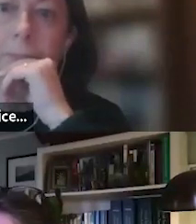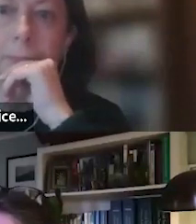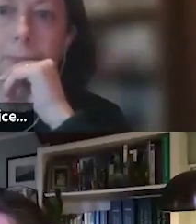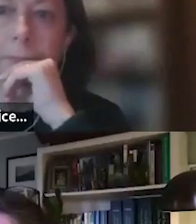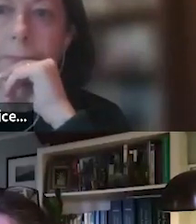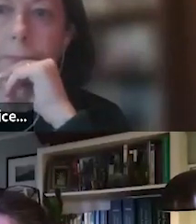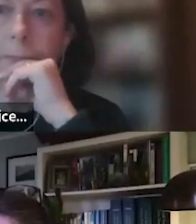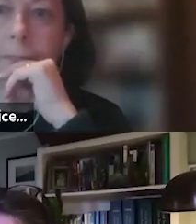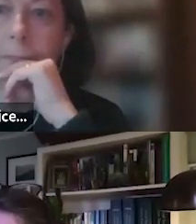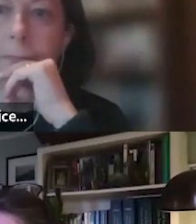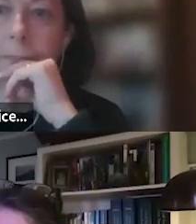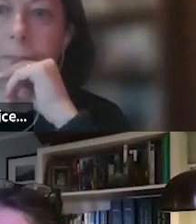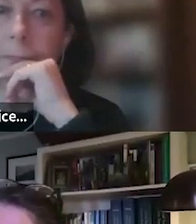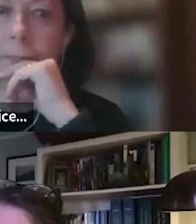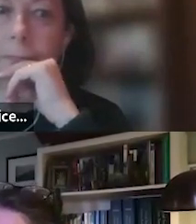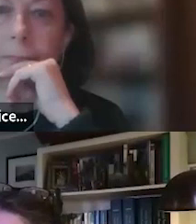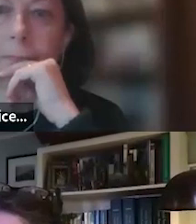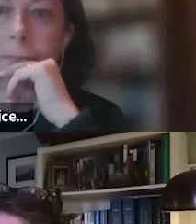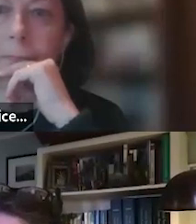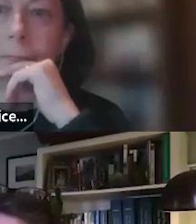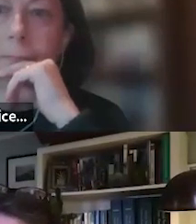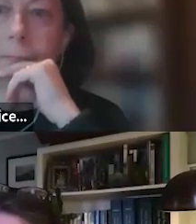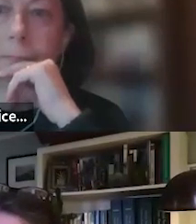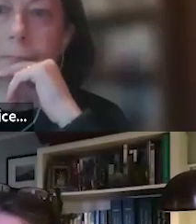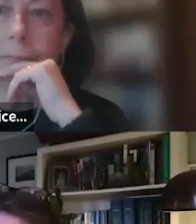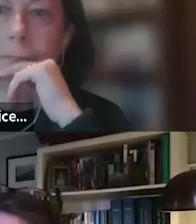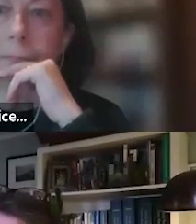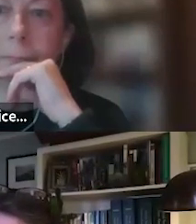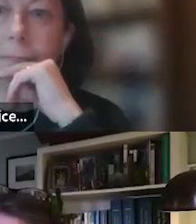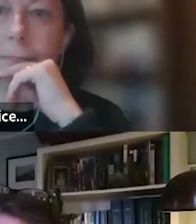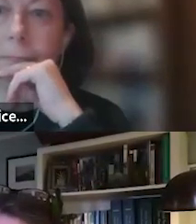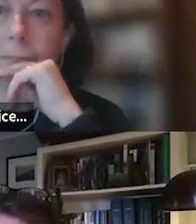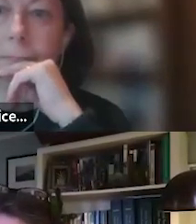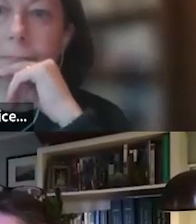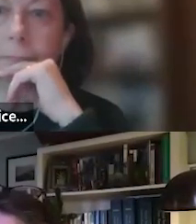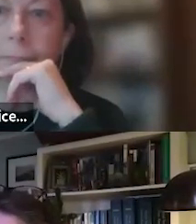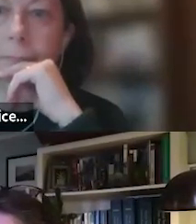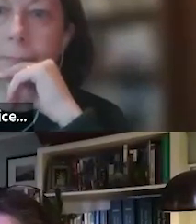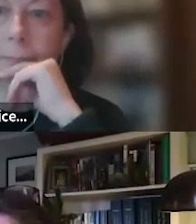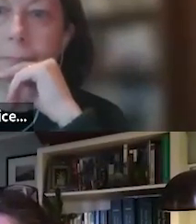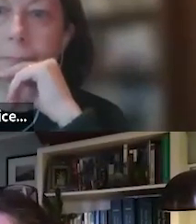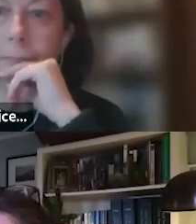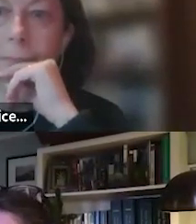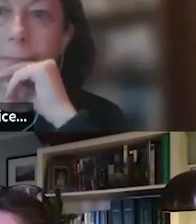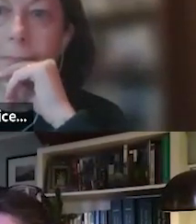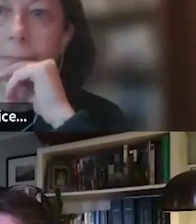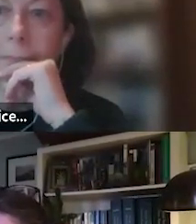may be the best option at that time, but also knowing that SSA is not going to proactively